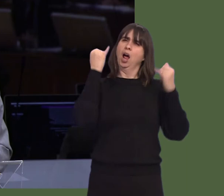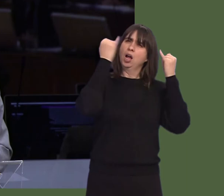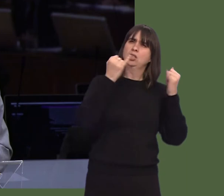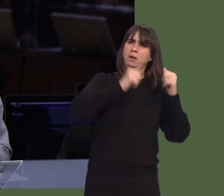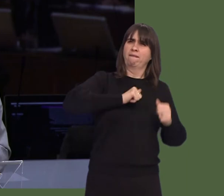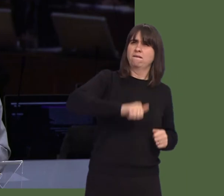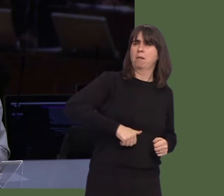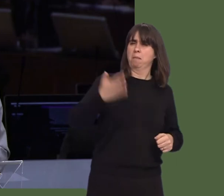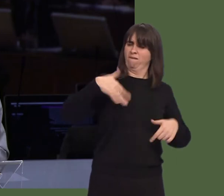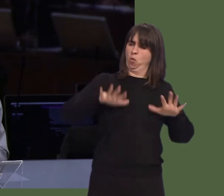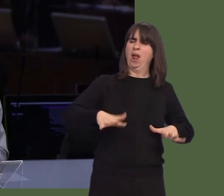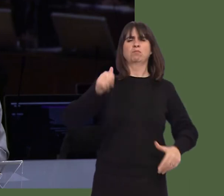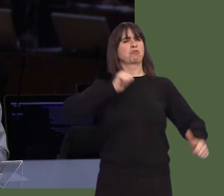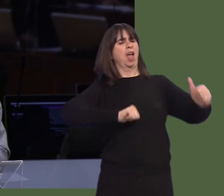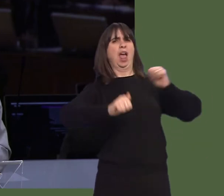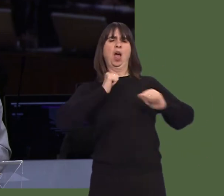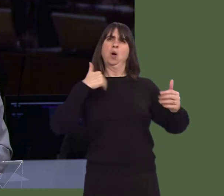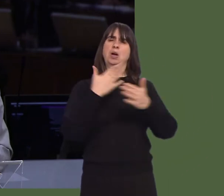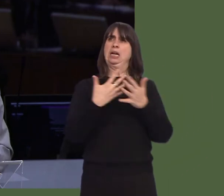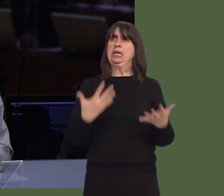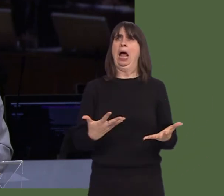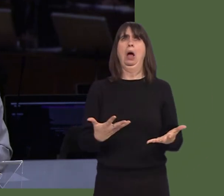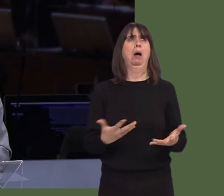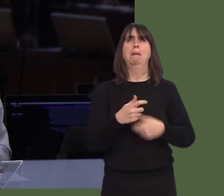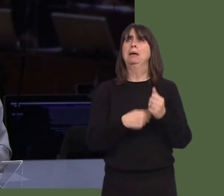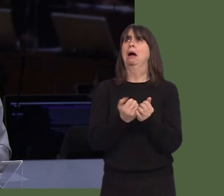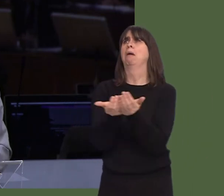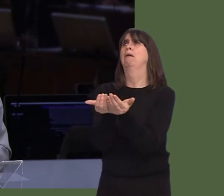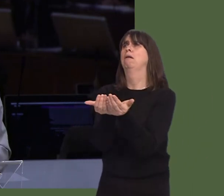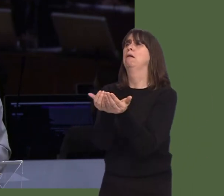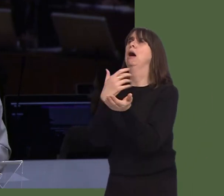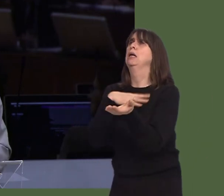say that there is no structure whatsoever in Holyhead, or even in Dover currently.